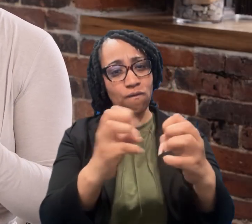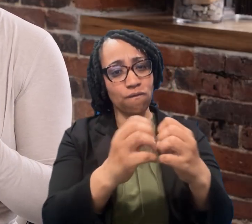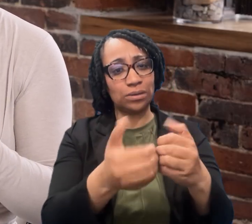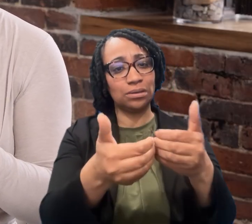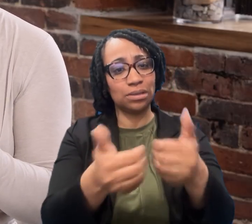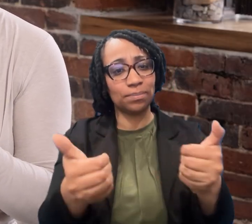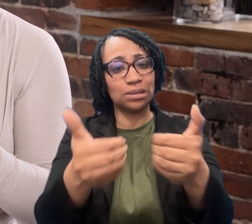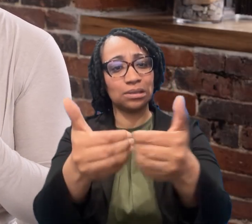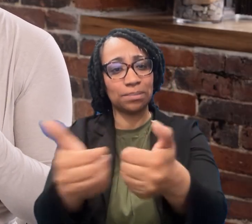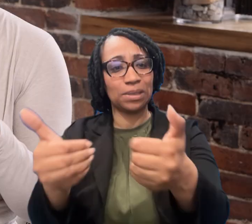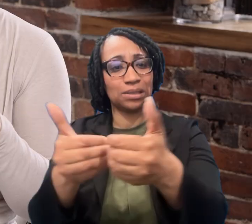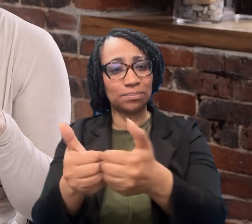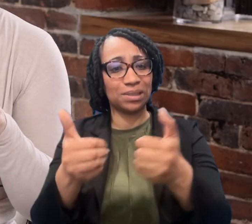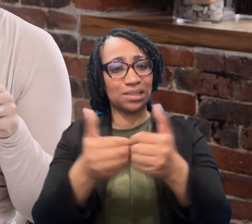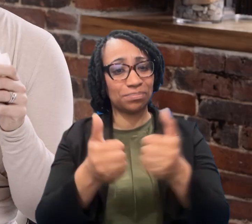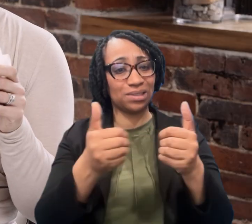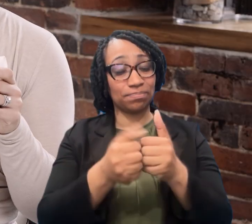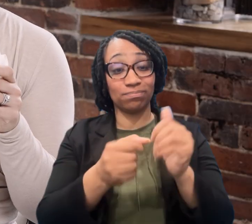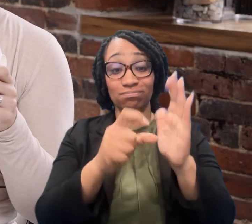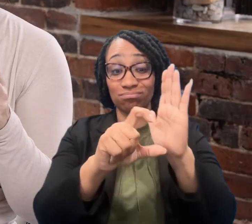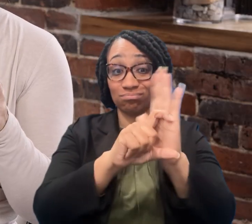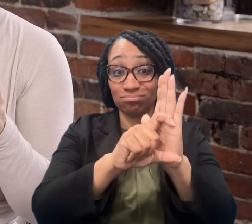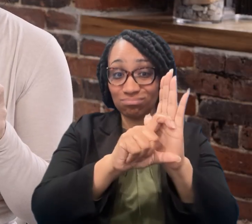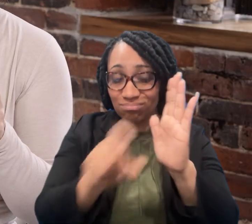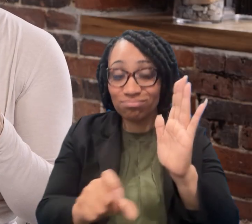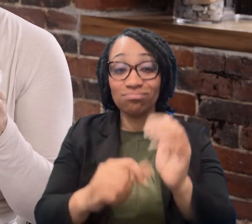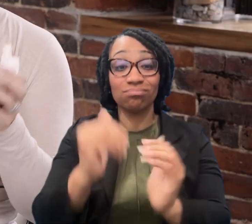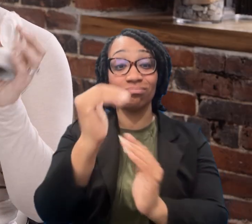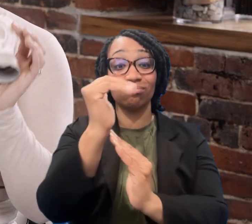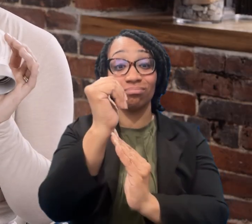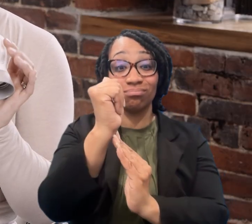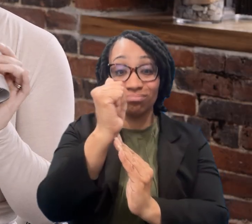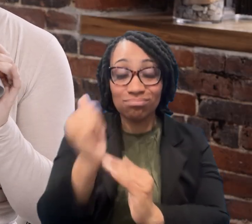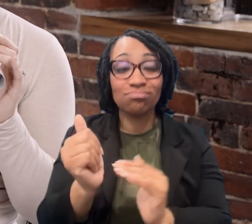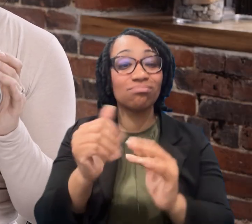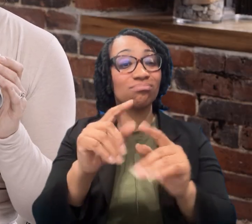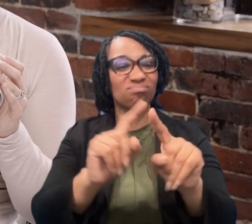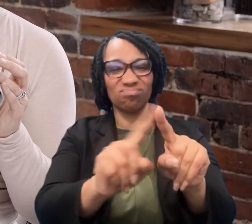as well as opening up this door and again, okay, if that happens, and taking out that membrane.